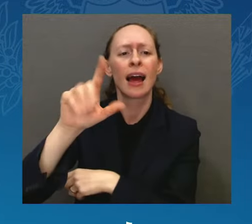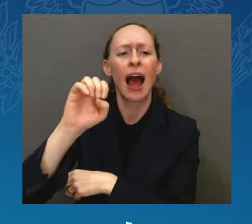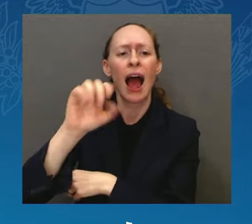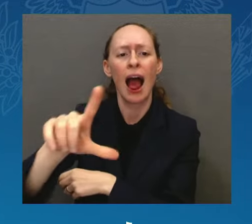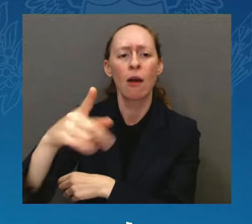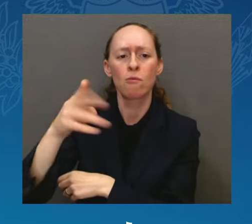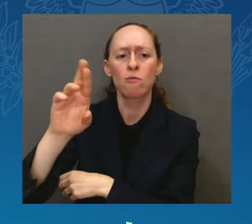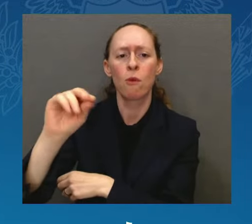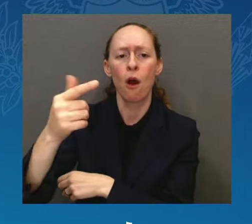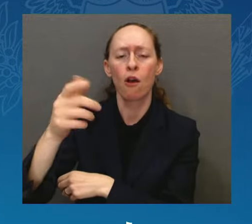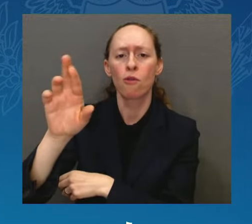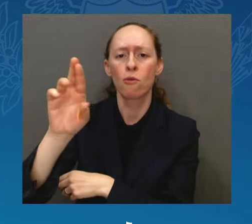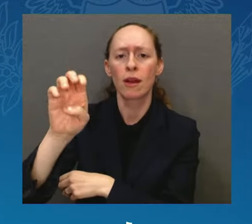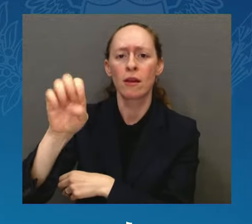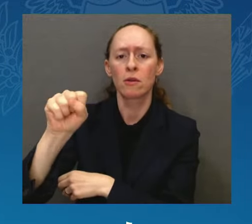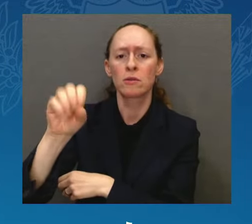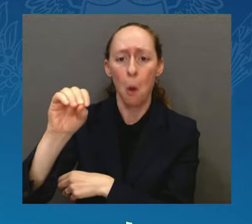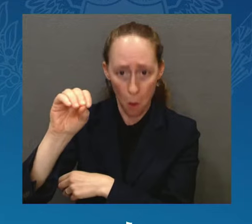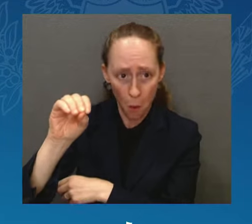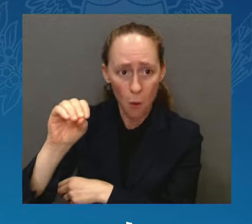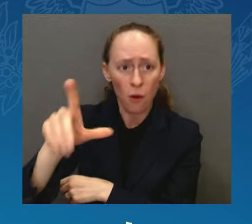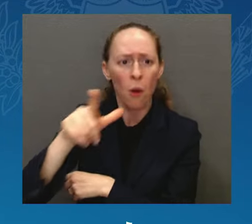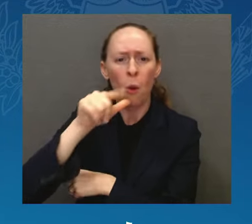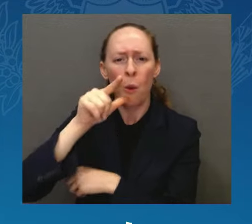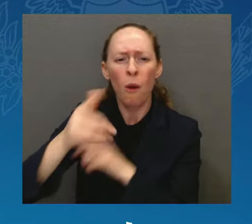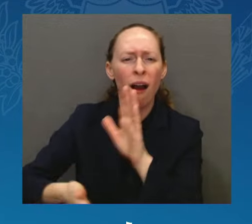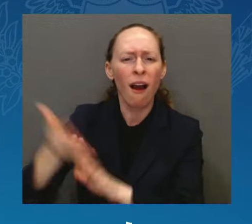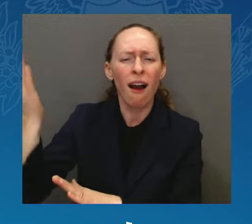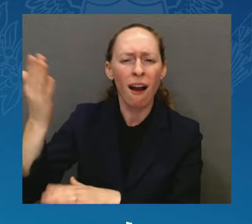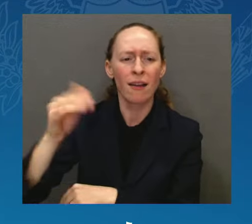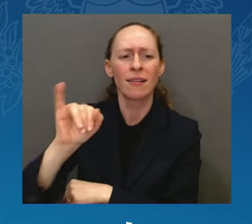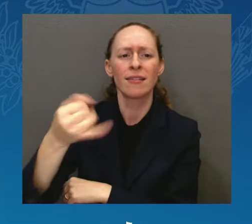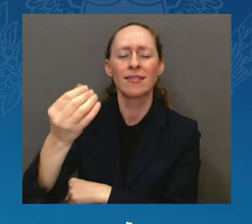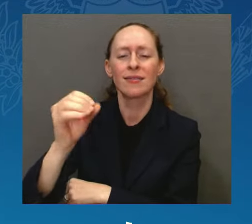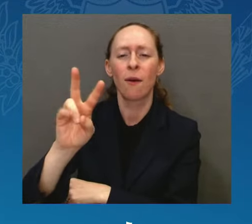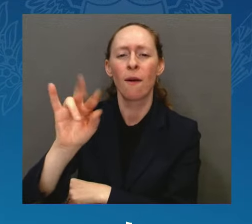who had come to destroy the newspaper's building and everything in it.